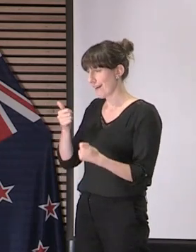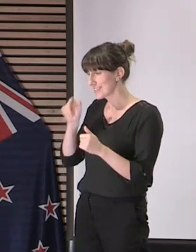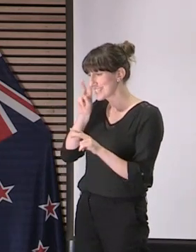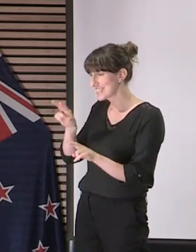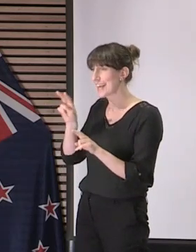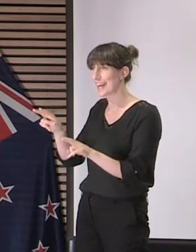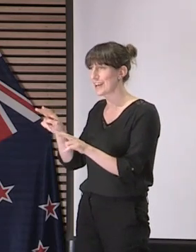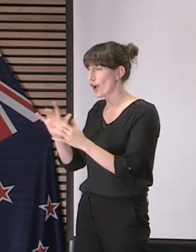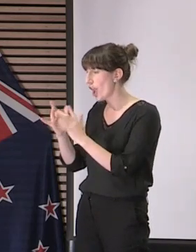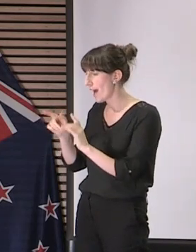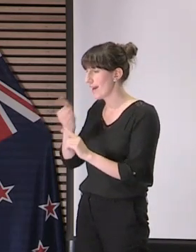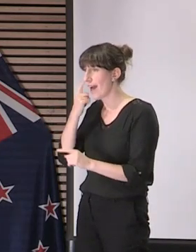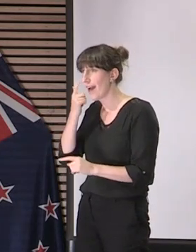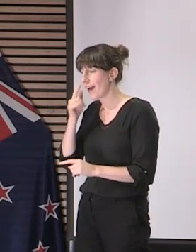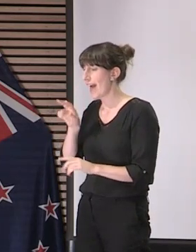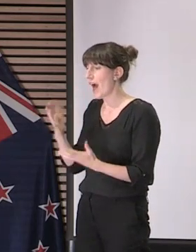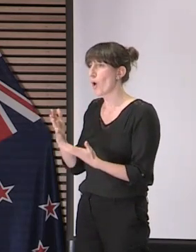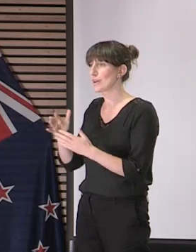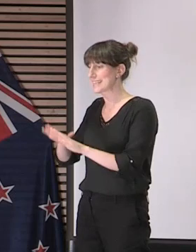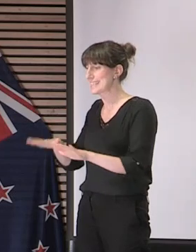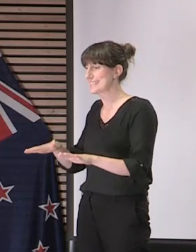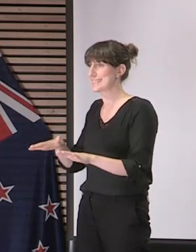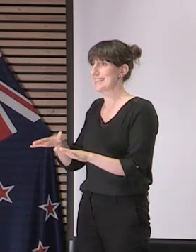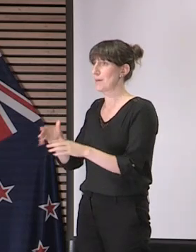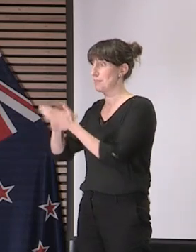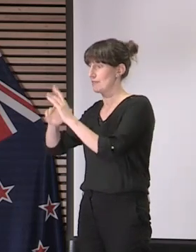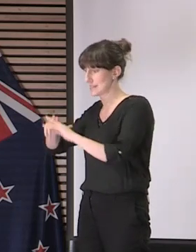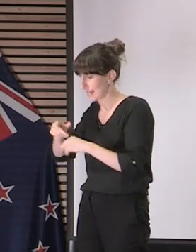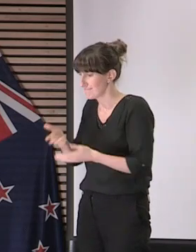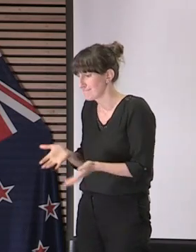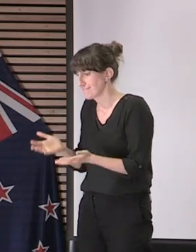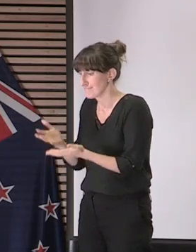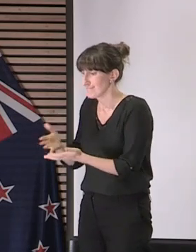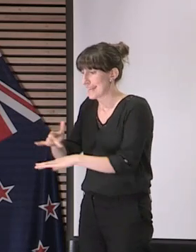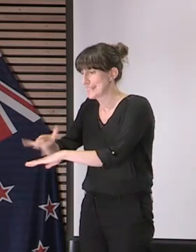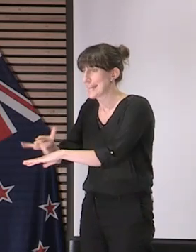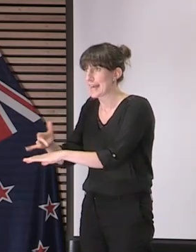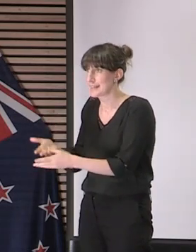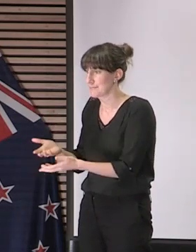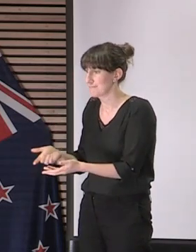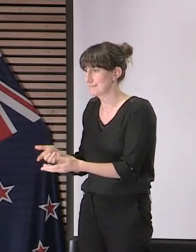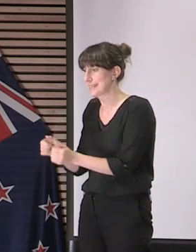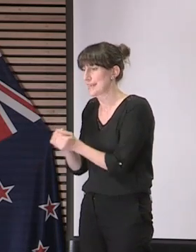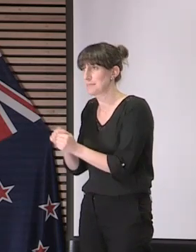parents at home with their children at the moment. I have seen so many of the ways you have entertained them during